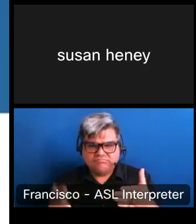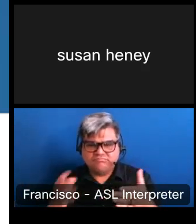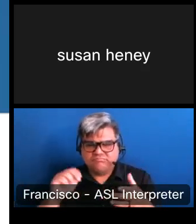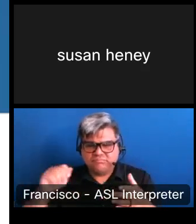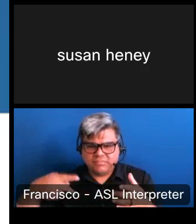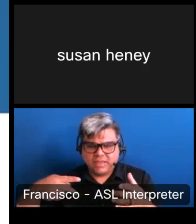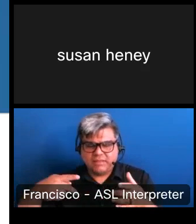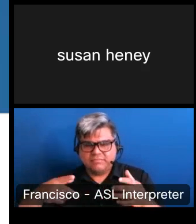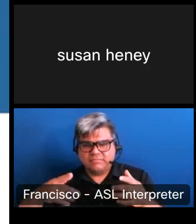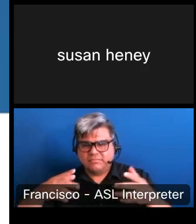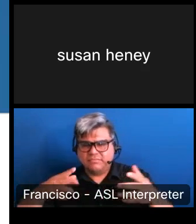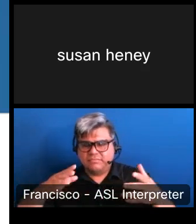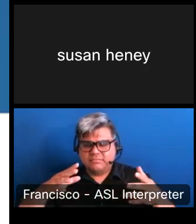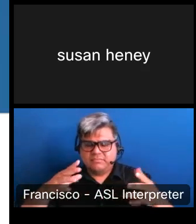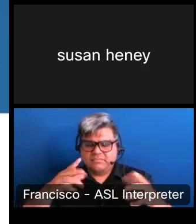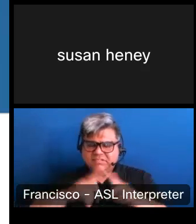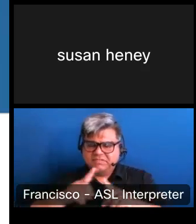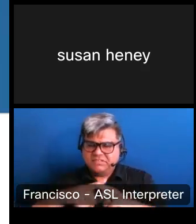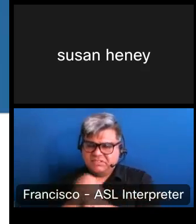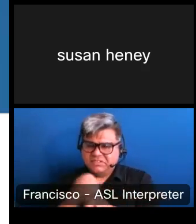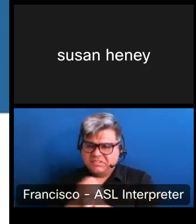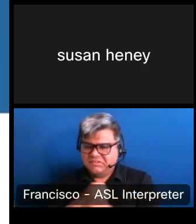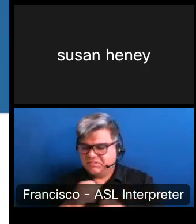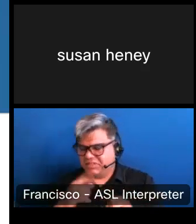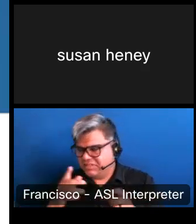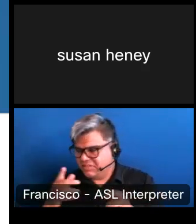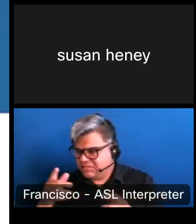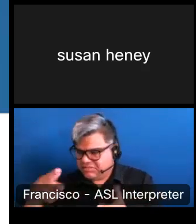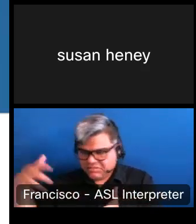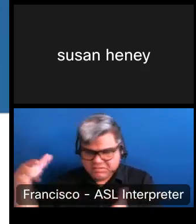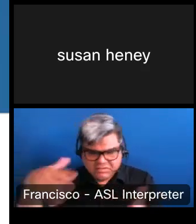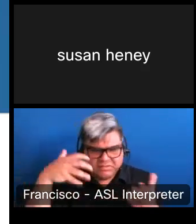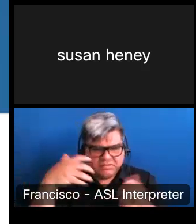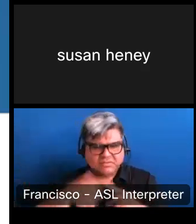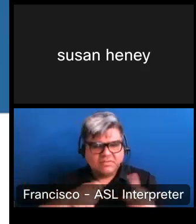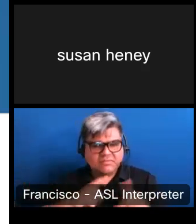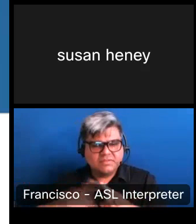statistics from many Census Bureau censuses, surveys and programs. Profiles are available